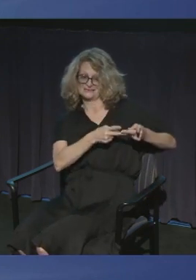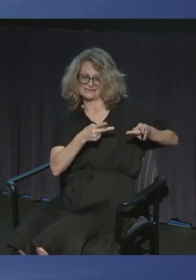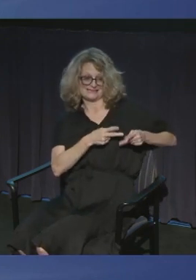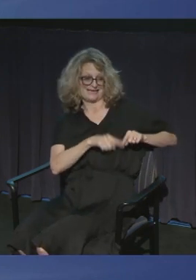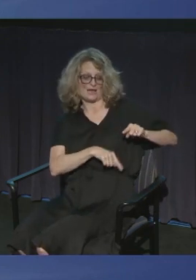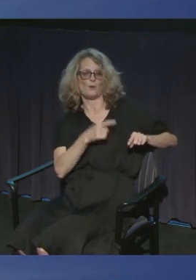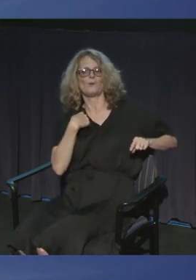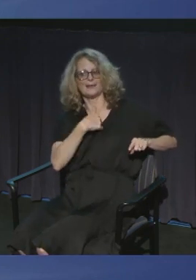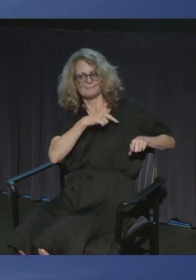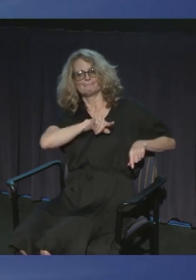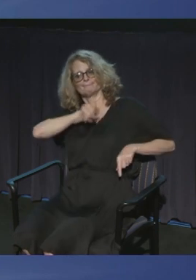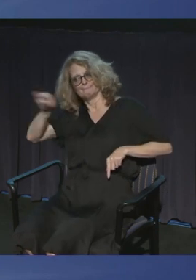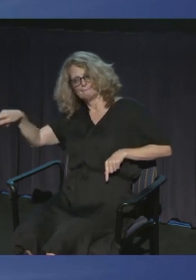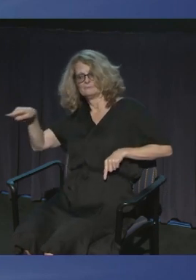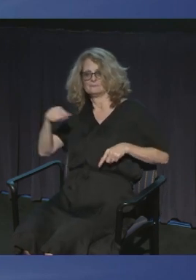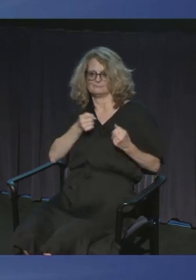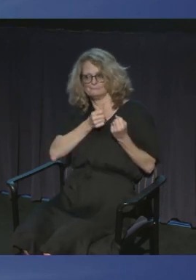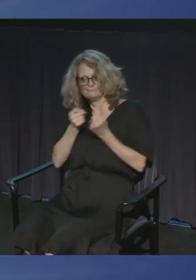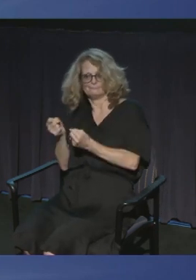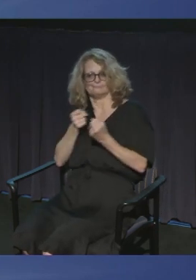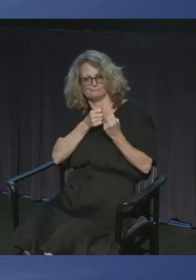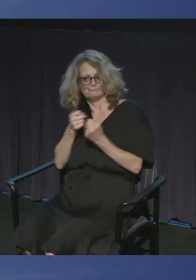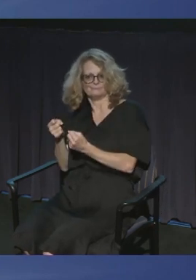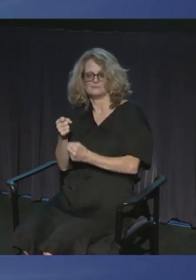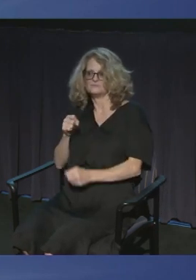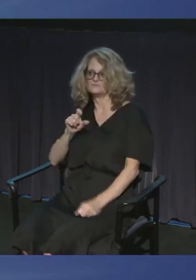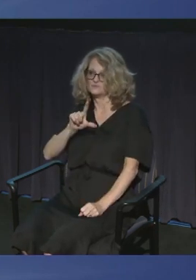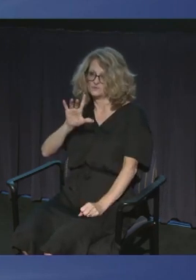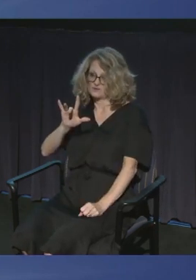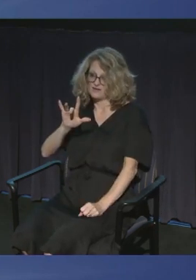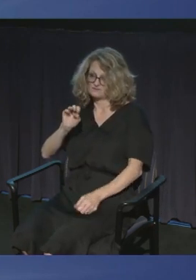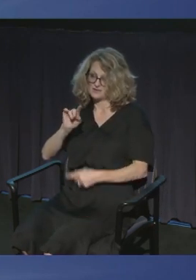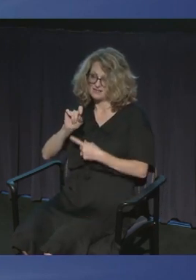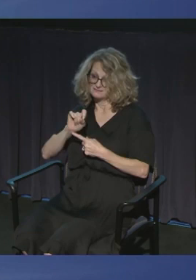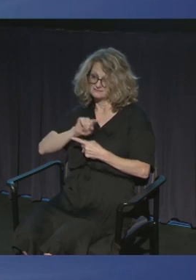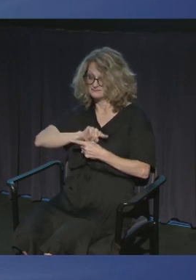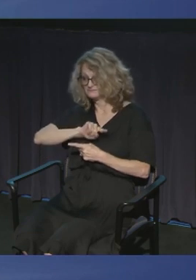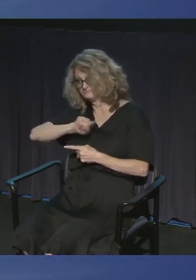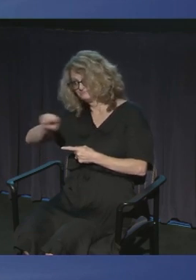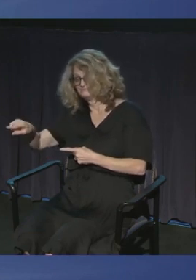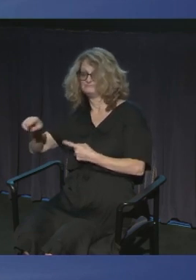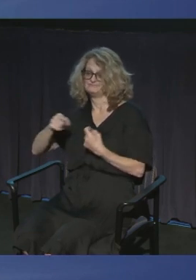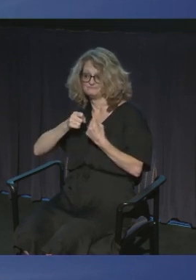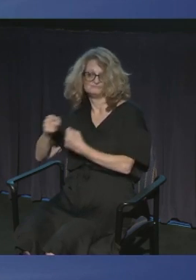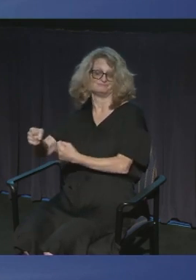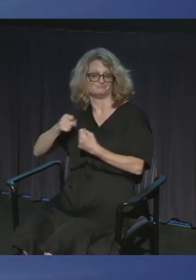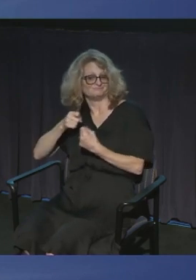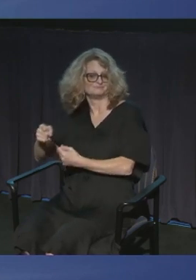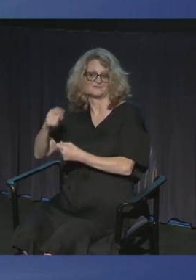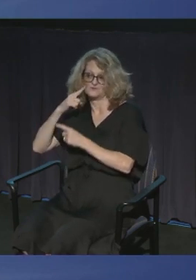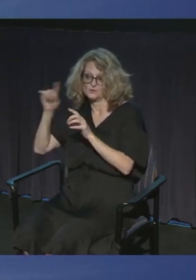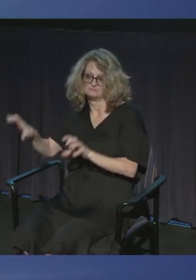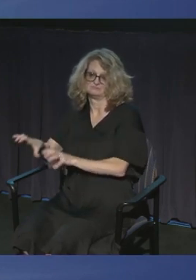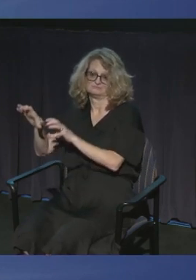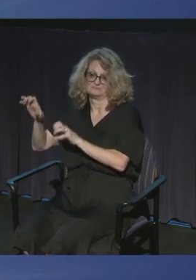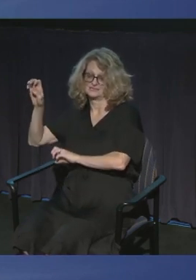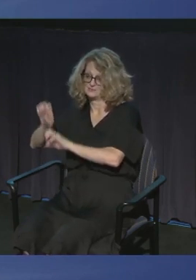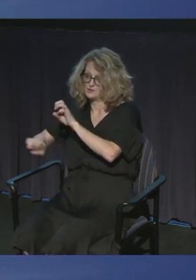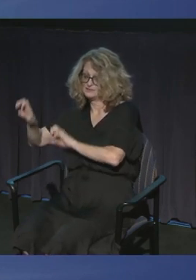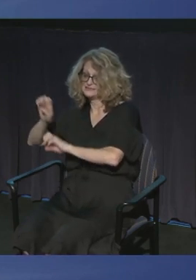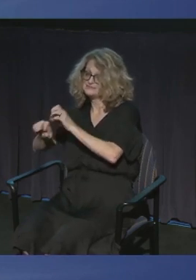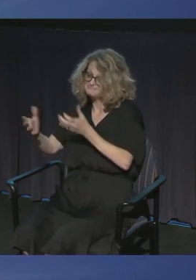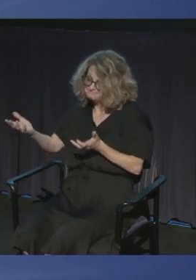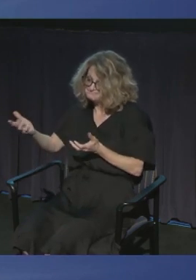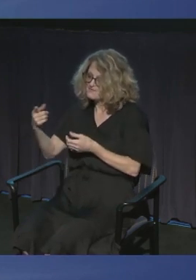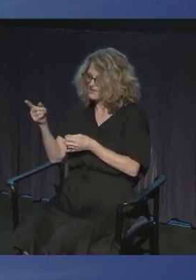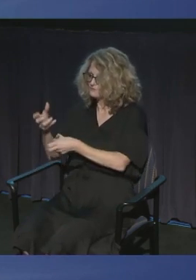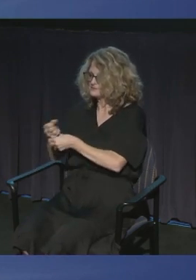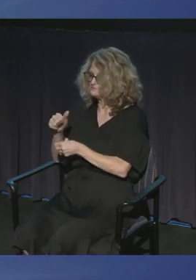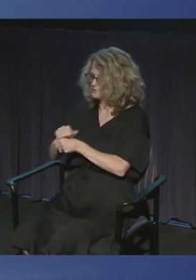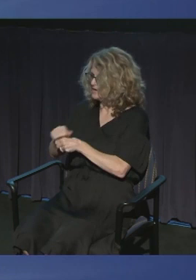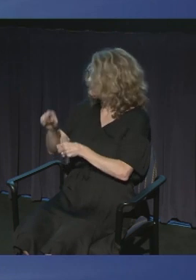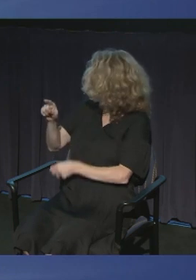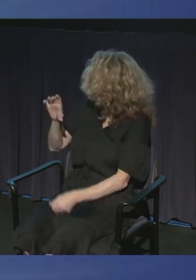HAD TO GO TO DUKE. THEY DROVE